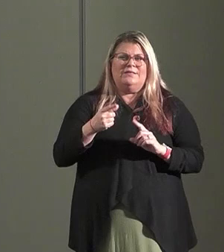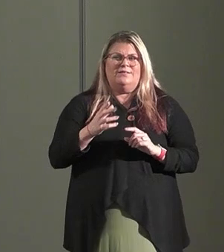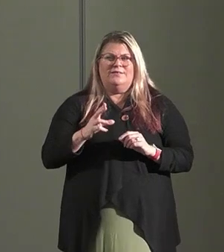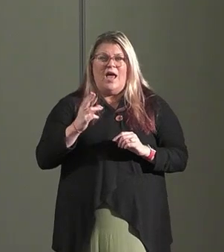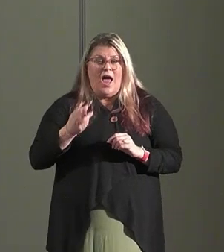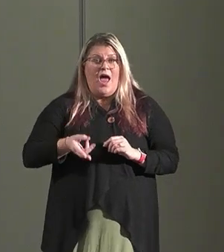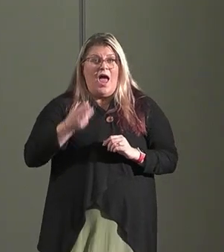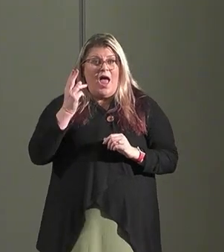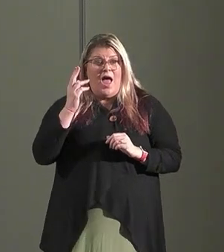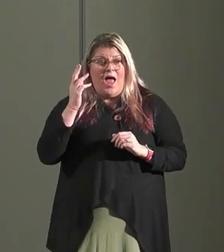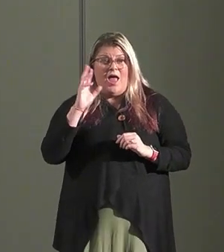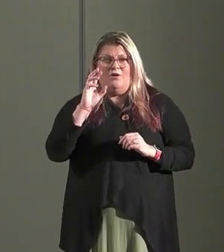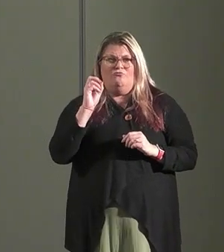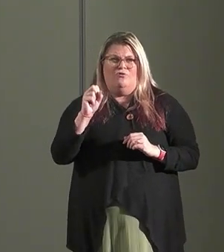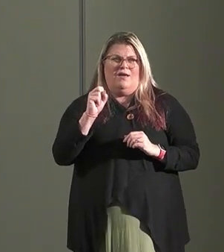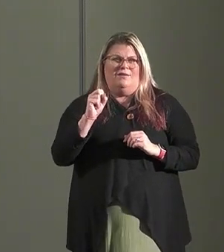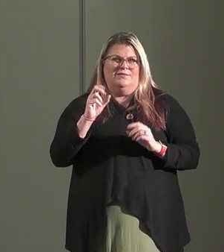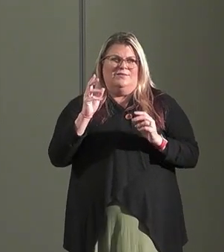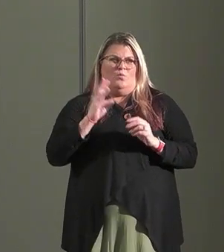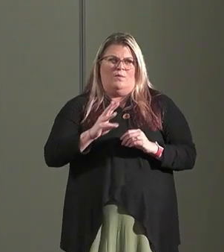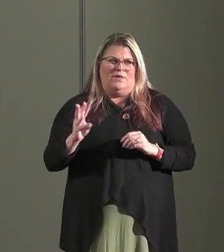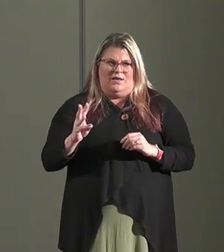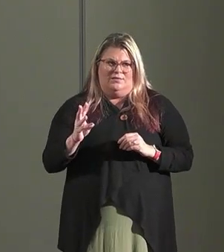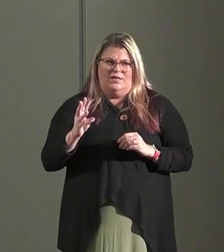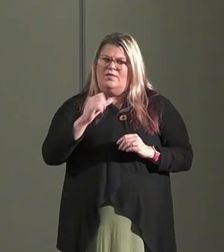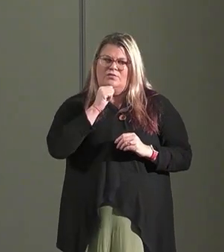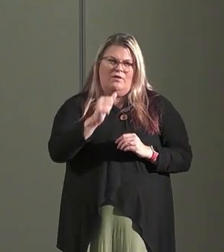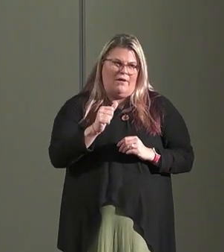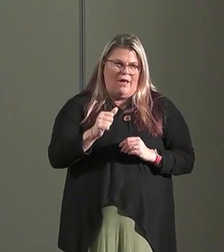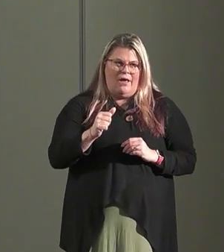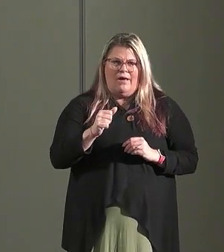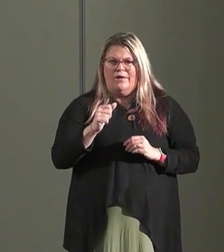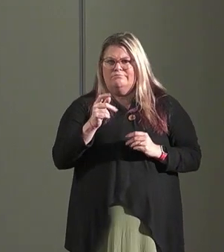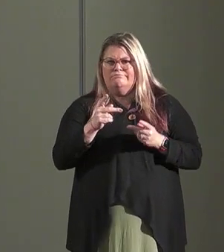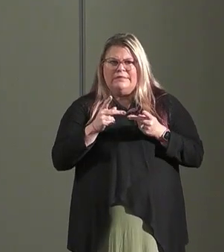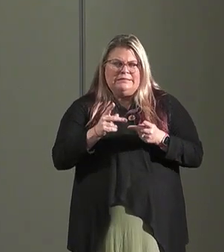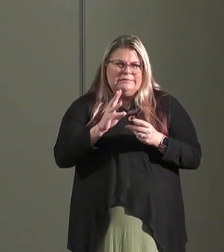we're looking at. These are not sites to the public. Or any businesses or anything